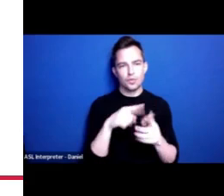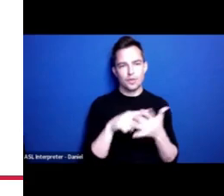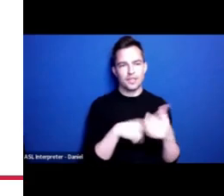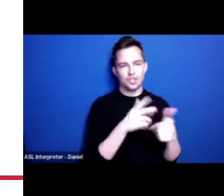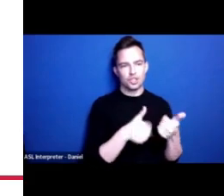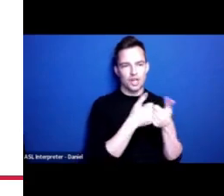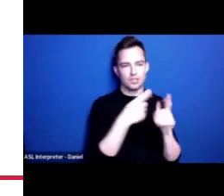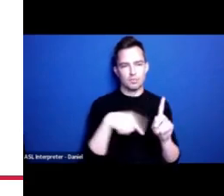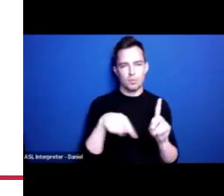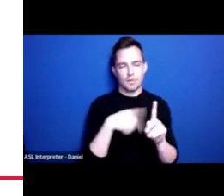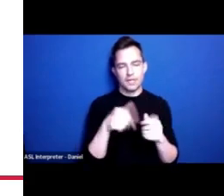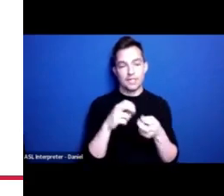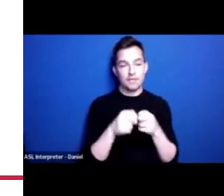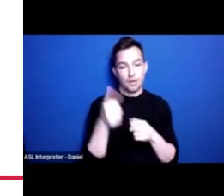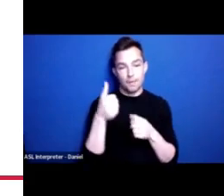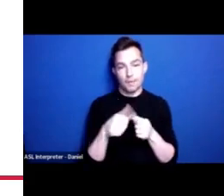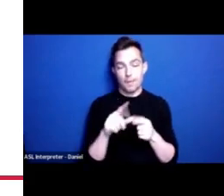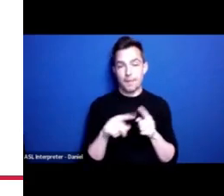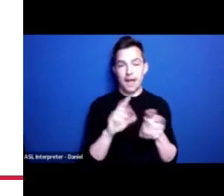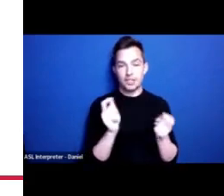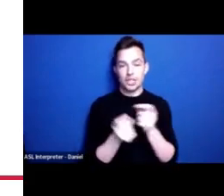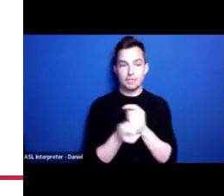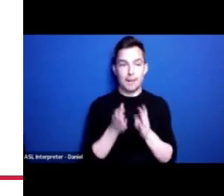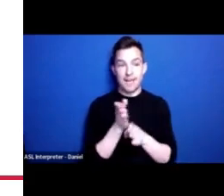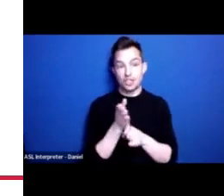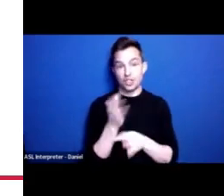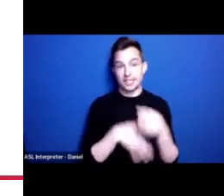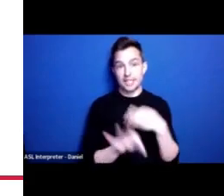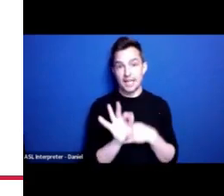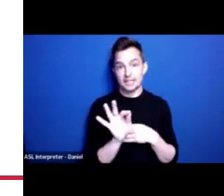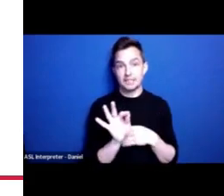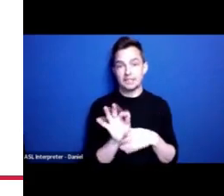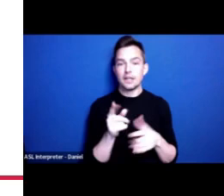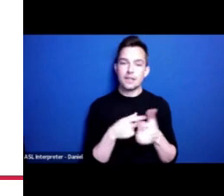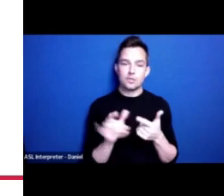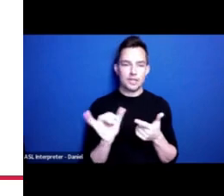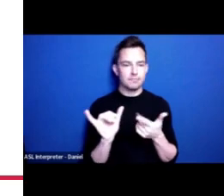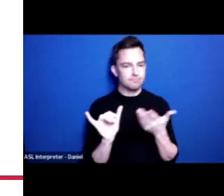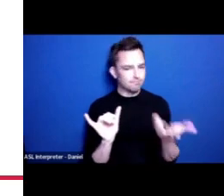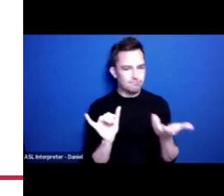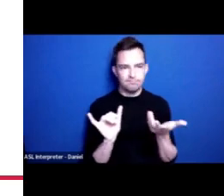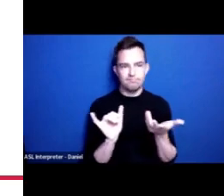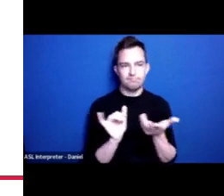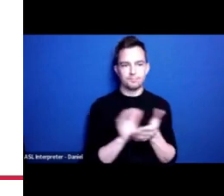difficulties of memory challenge, but what I did is I changed my major, right? And then it was like, okay, like, you know, education is not